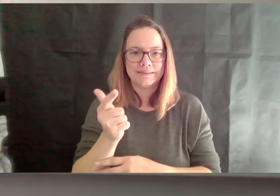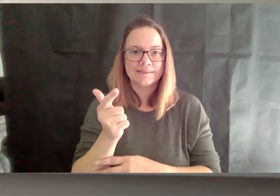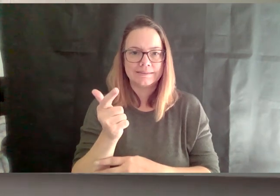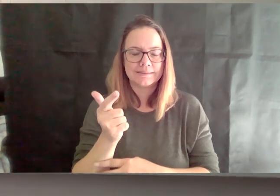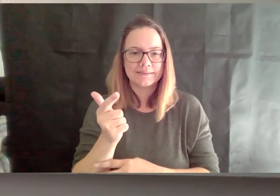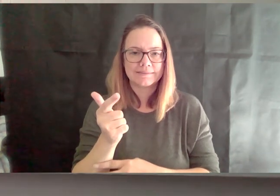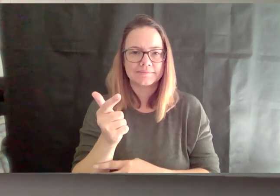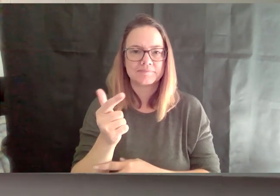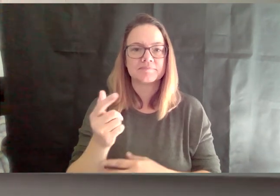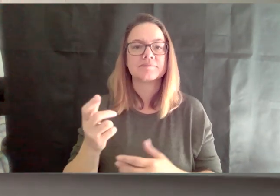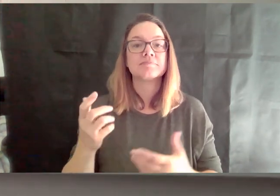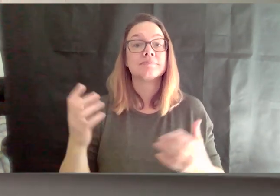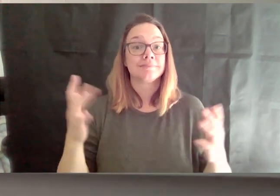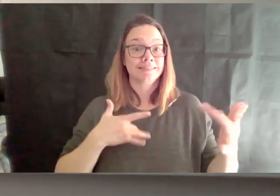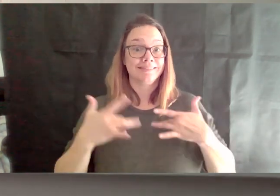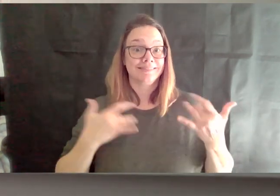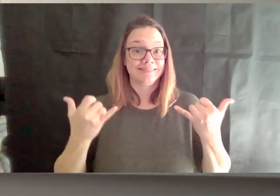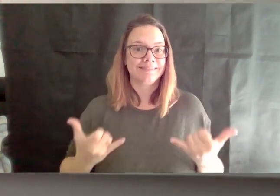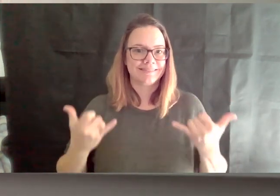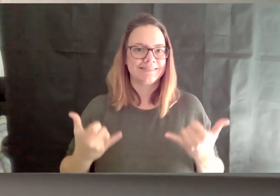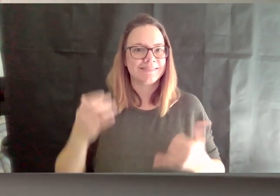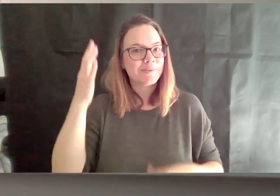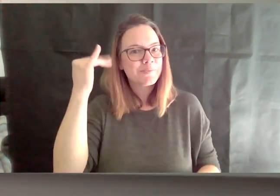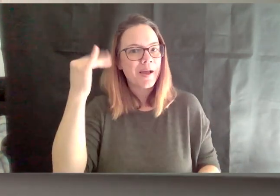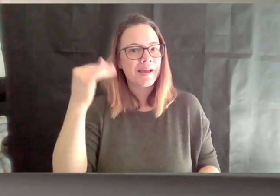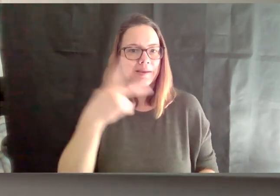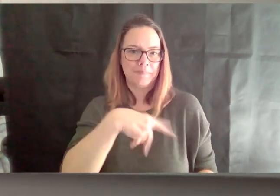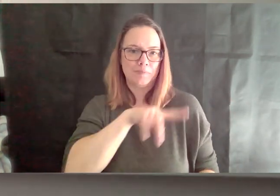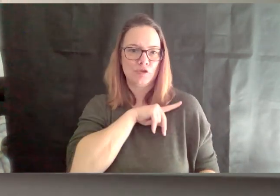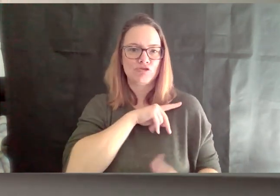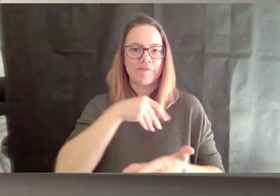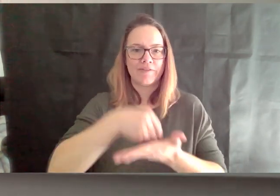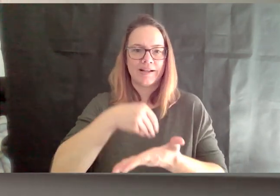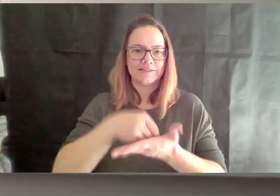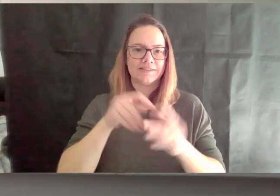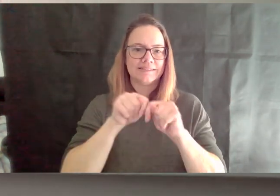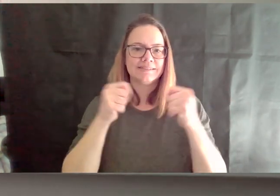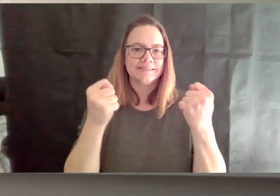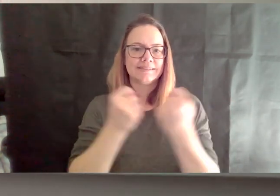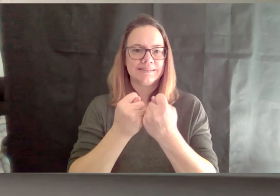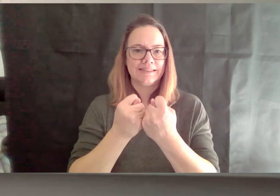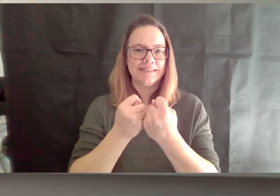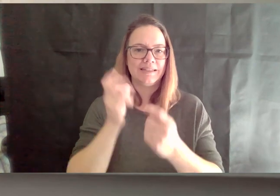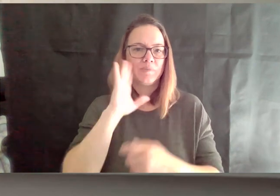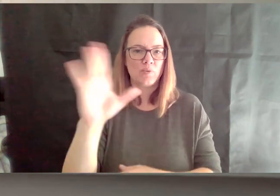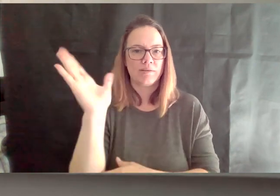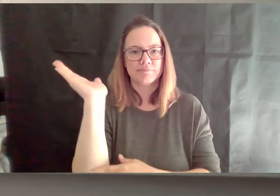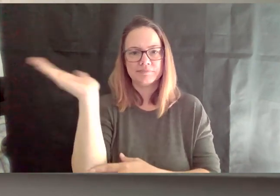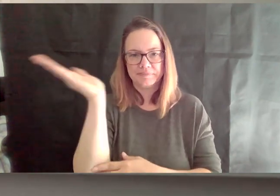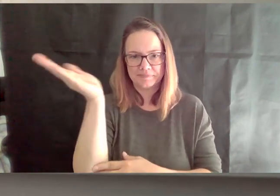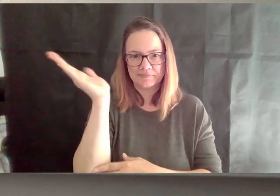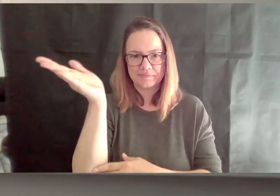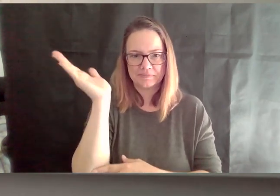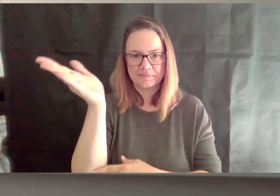Today, we're very excited to be joined by our personal financial services team who'll talk to us about one of the core elements of how